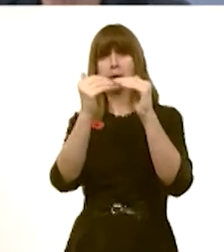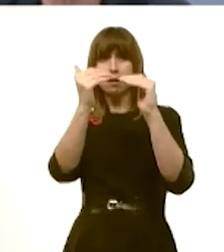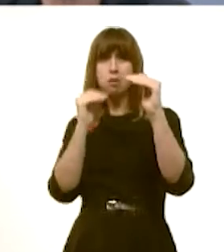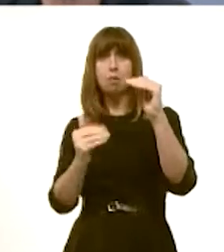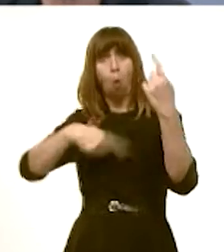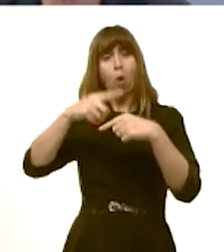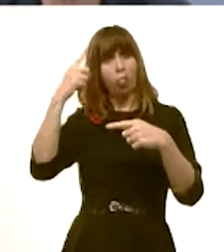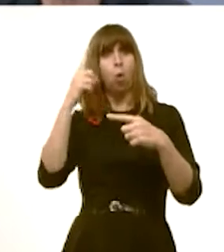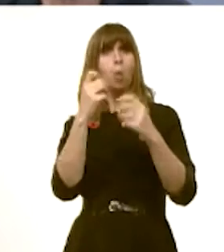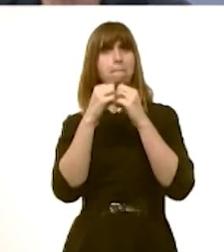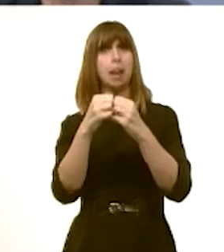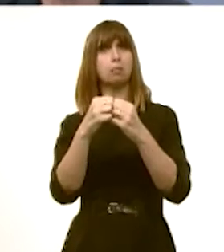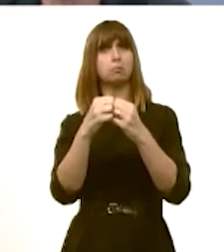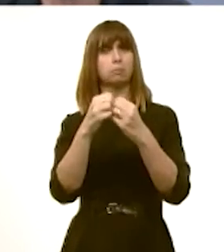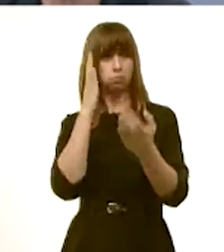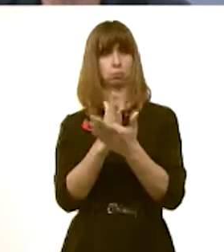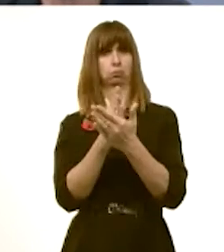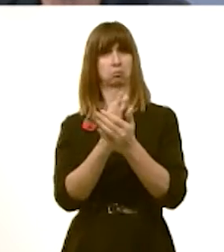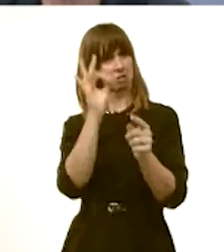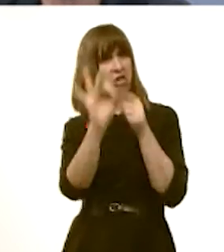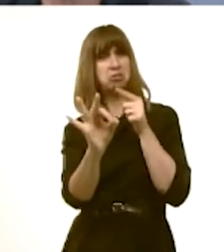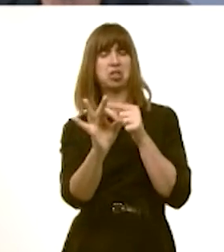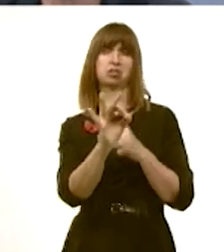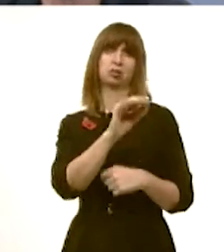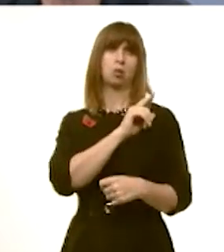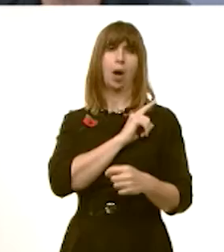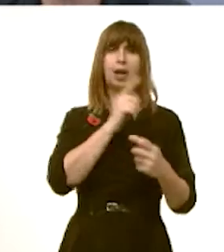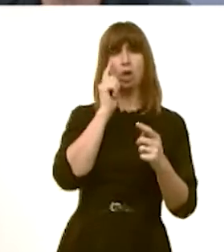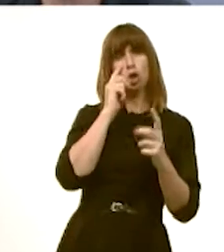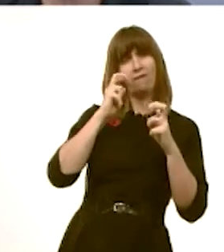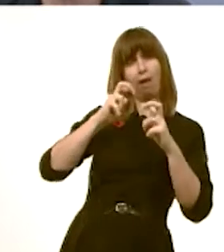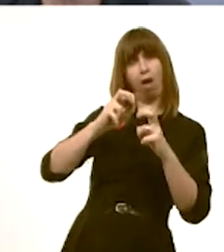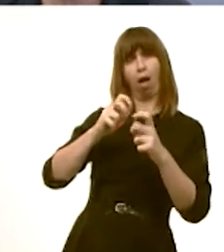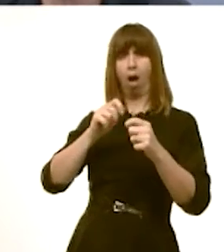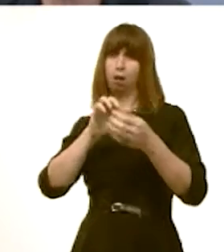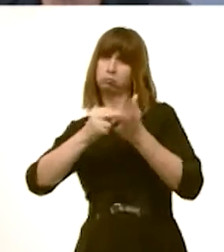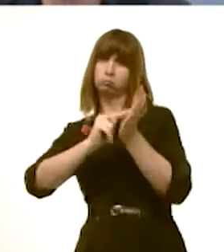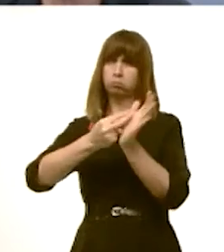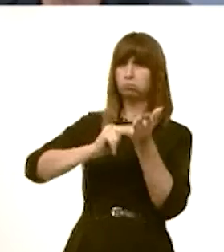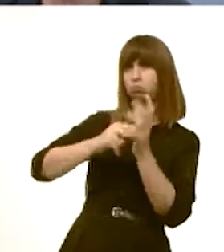figure that was provided to the Welsh Government by surveyors who were commissioned by you and paid by you.